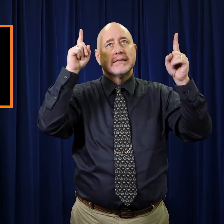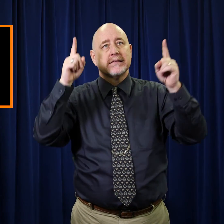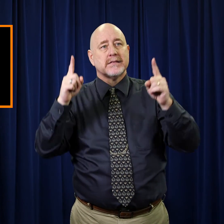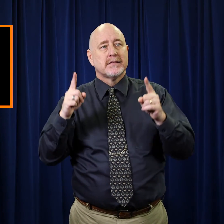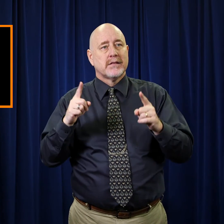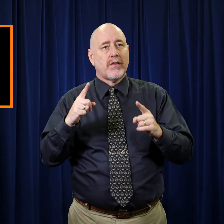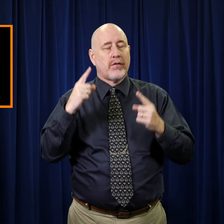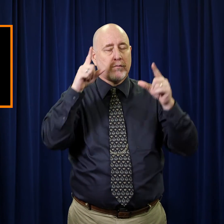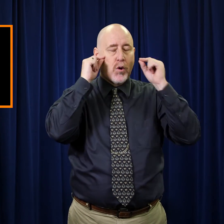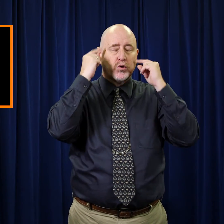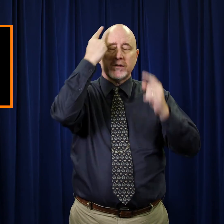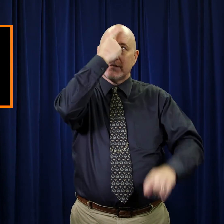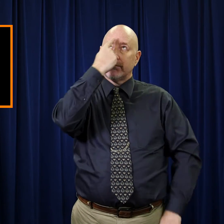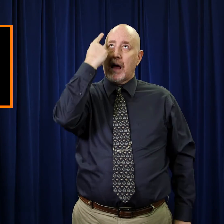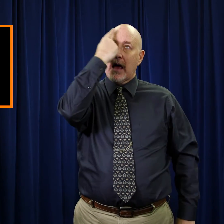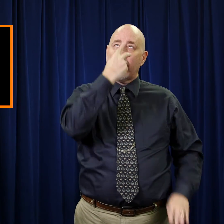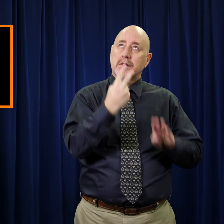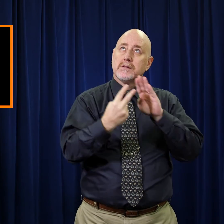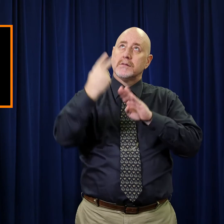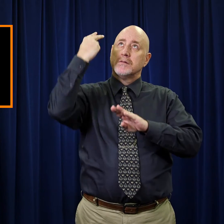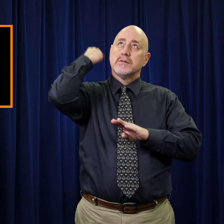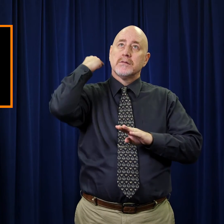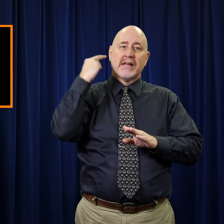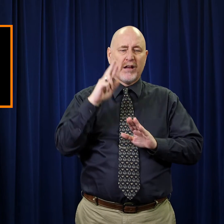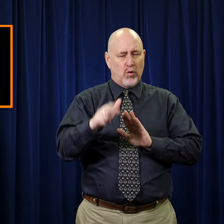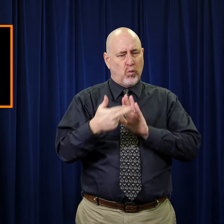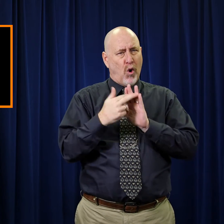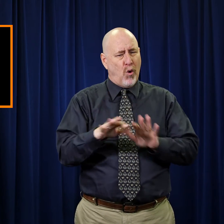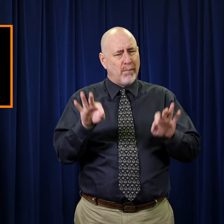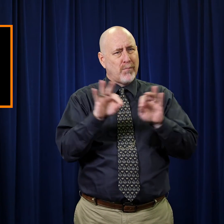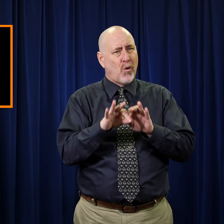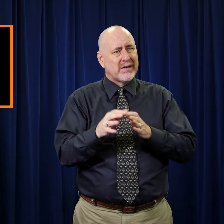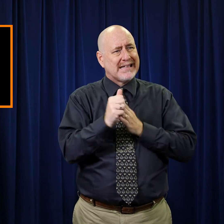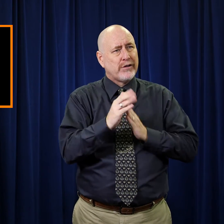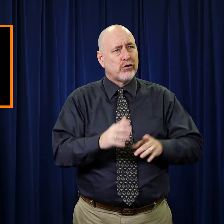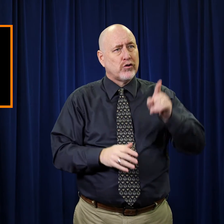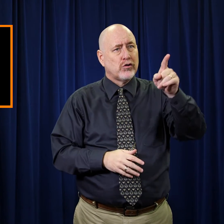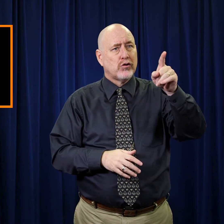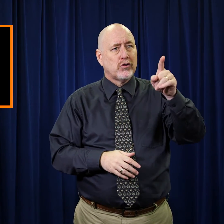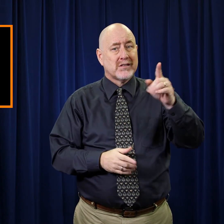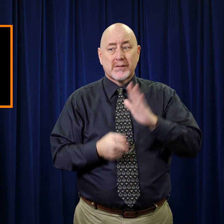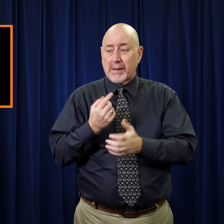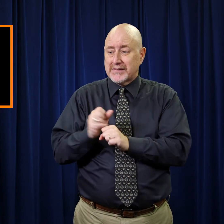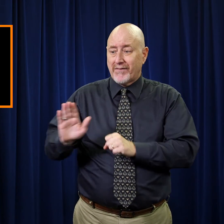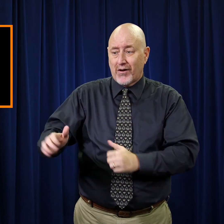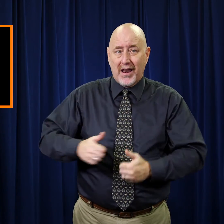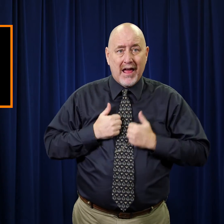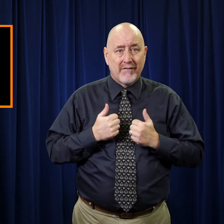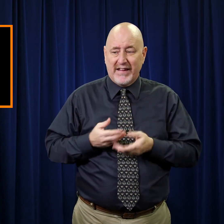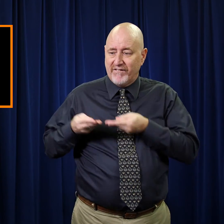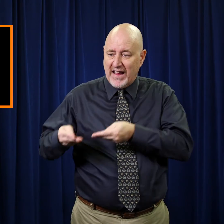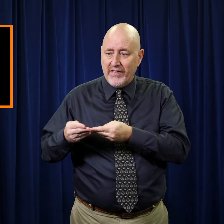trekking through the mind of Moses. I mean, he's filled the important role in Israel. So many times he saved their lives. He taught them,